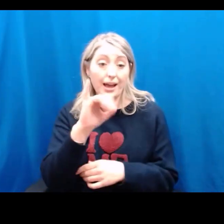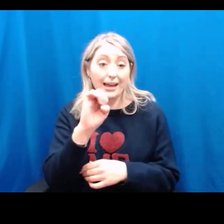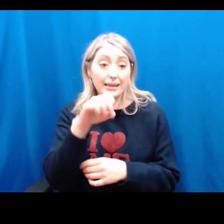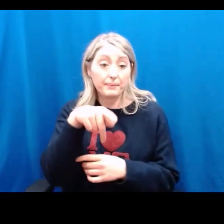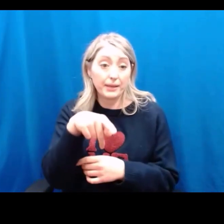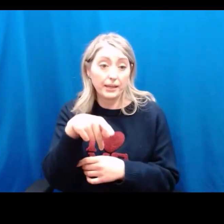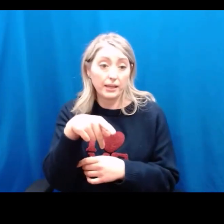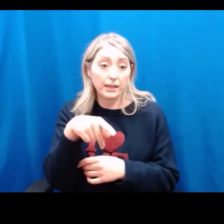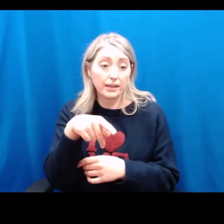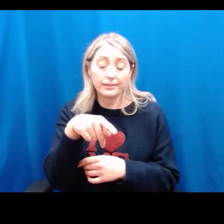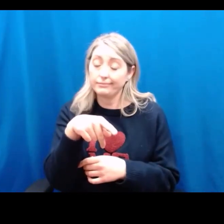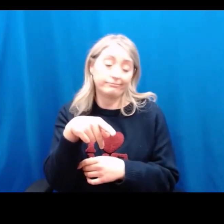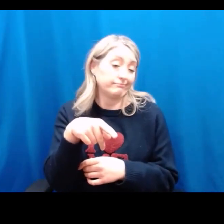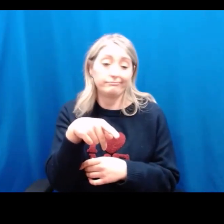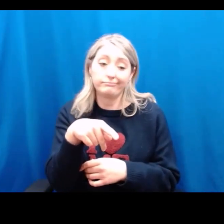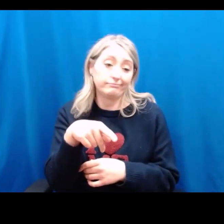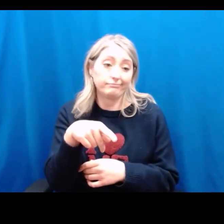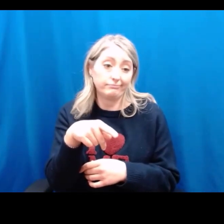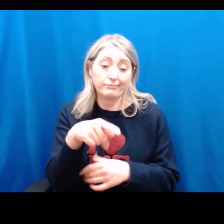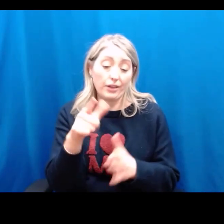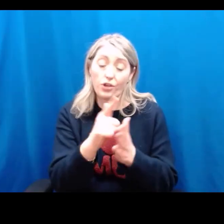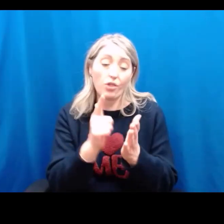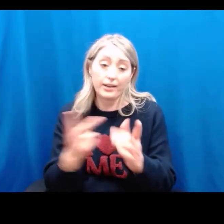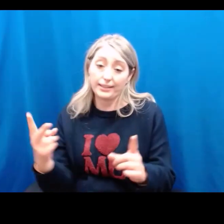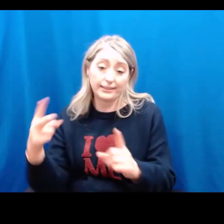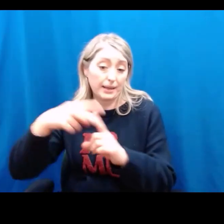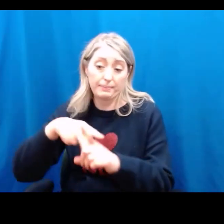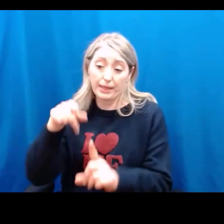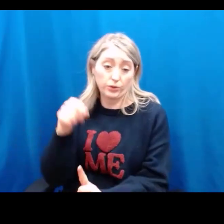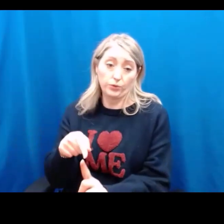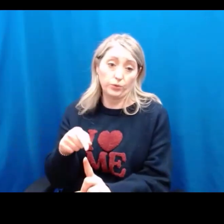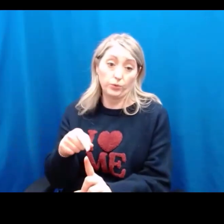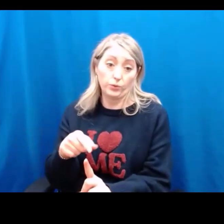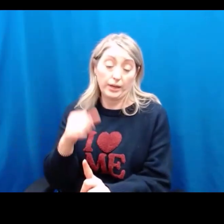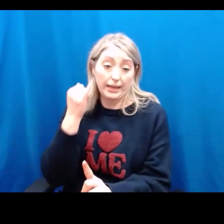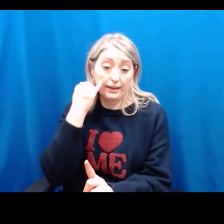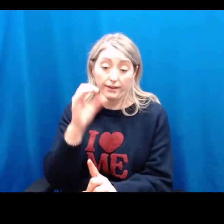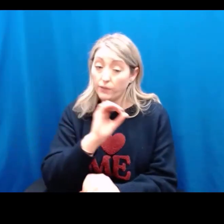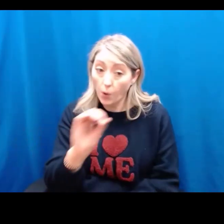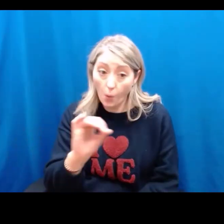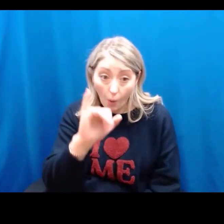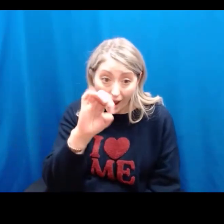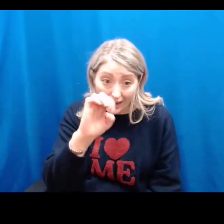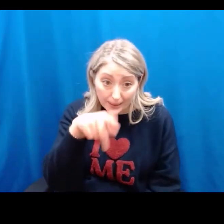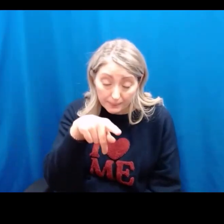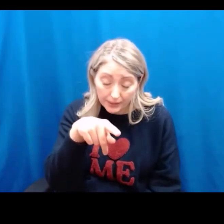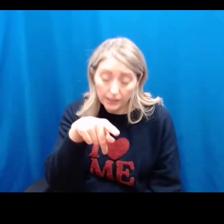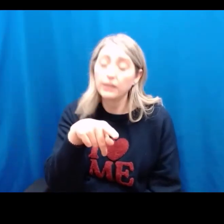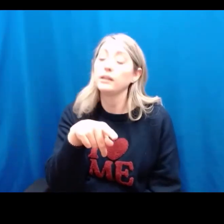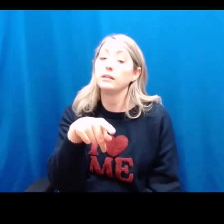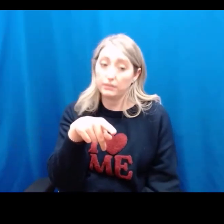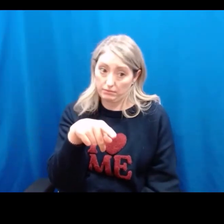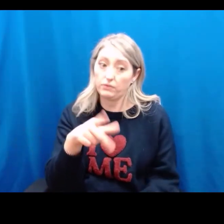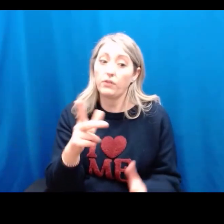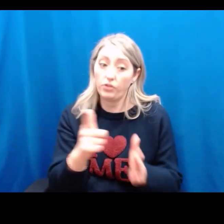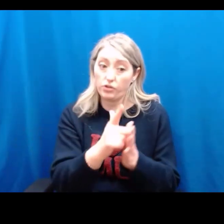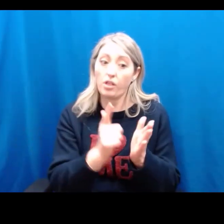training law. If you don't have an IEP, you are not exempt. I don't know if that's the practical aspect of it or not,